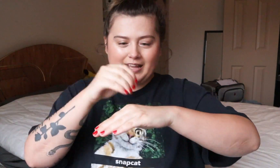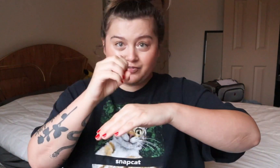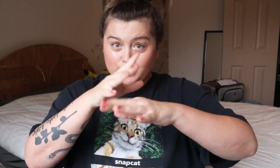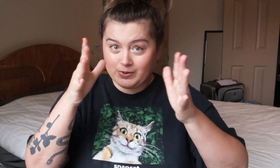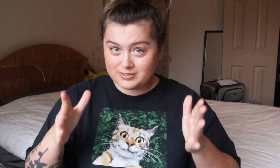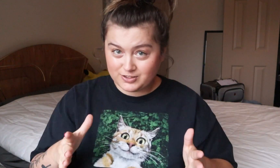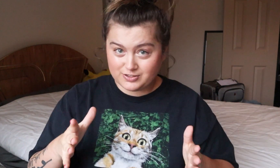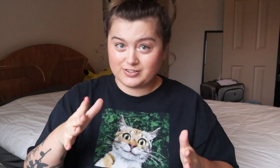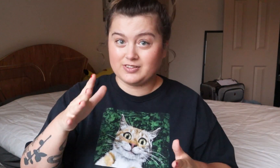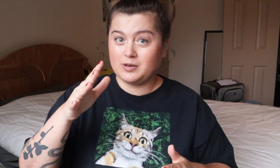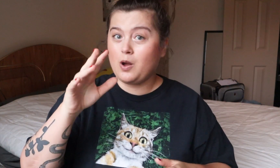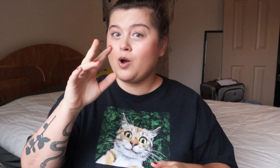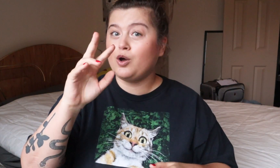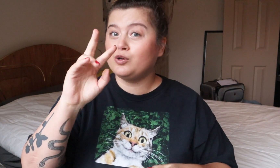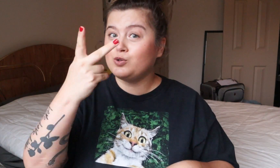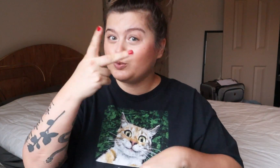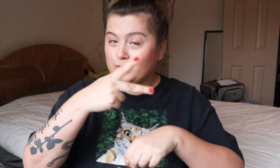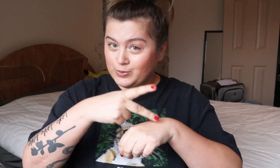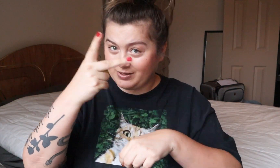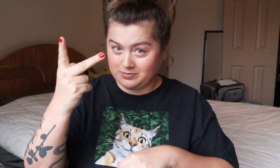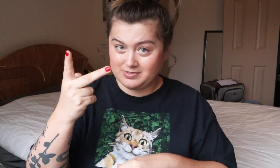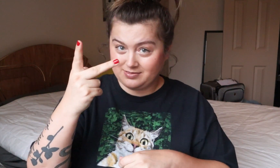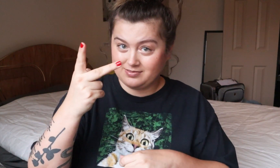She was an influencer twice.